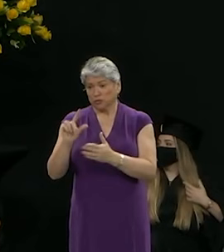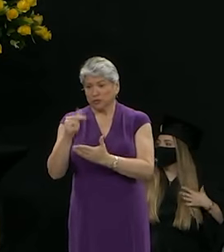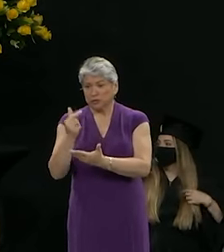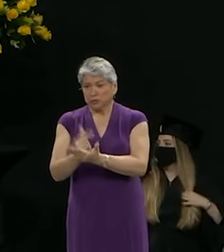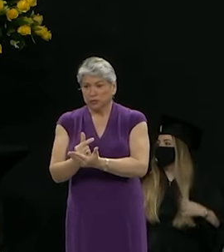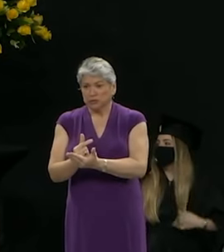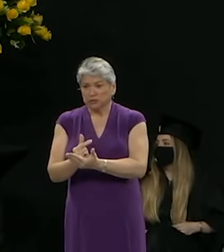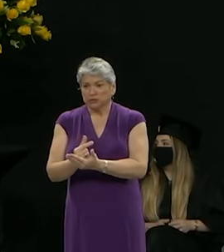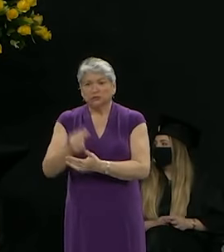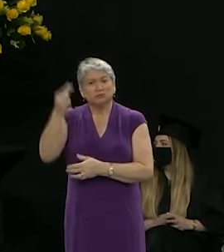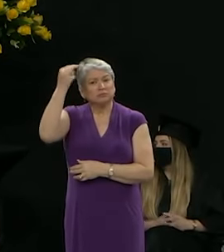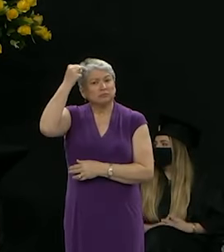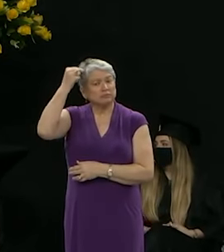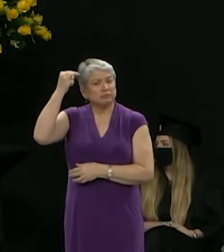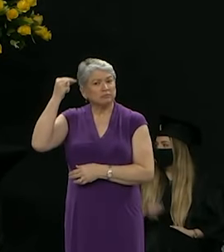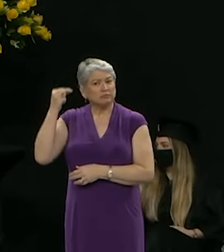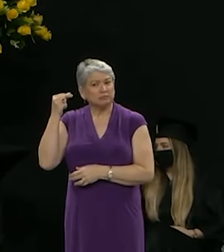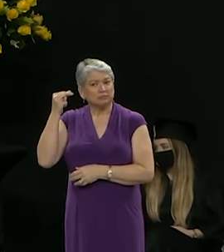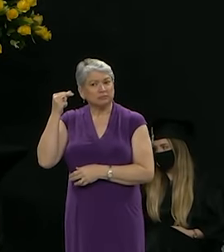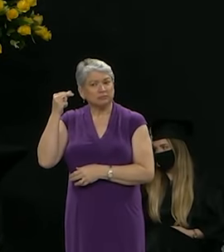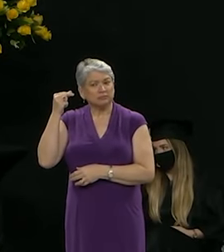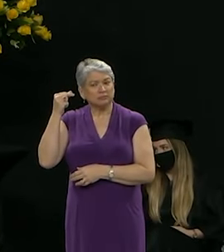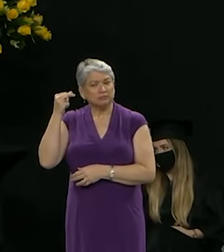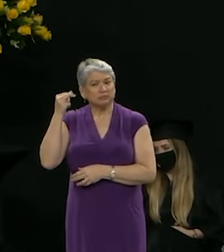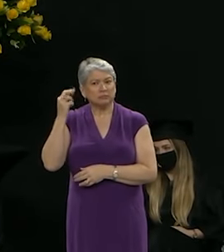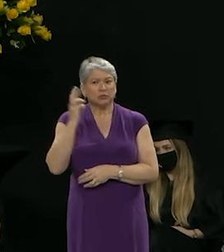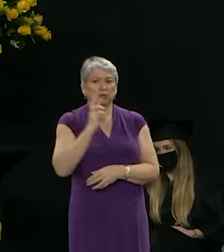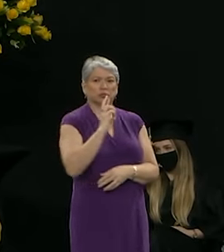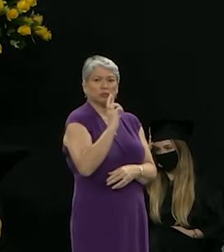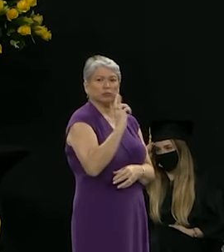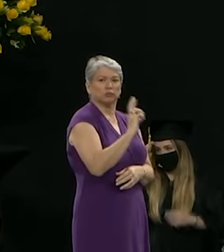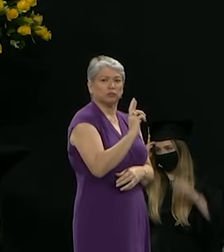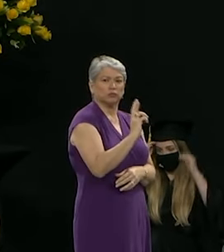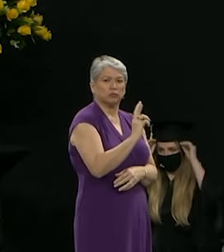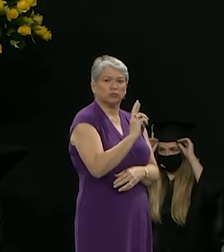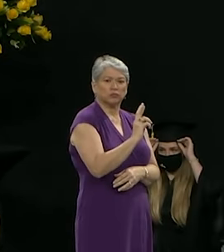the tassel of an undergraduate candidate be worn on the right-hand side of the mortarboard.